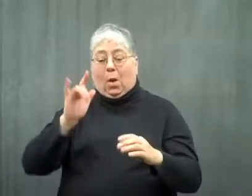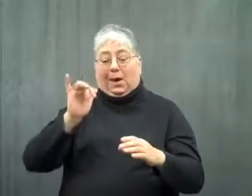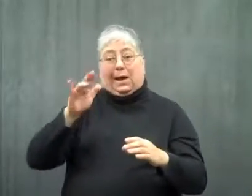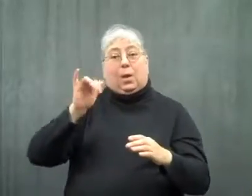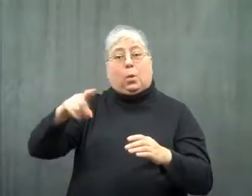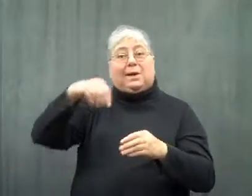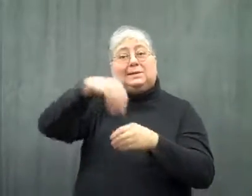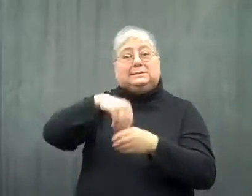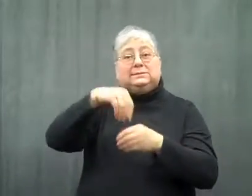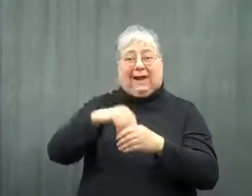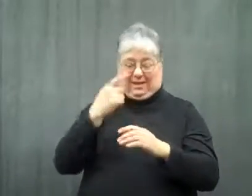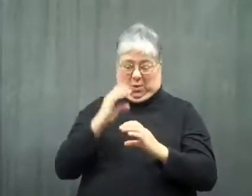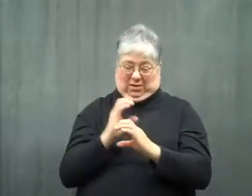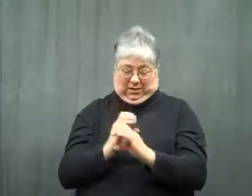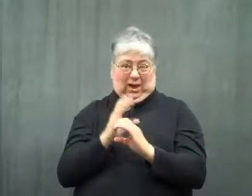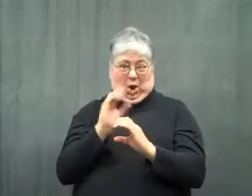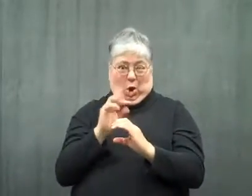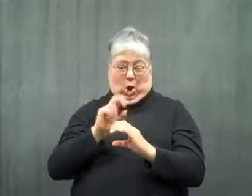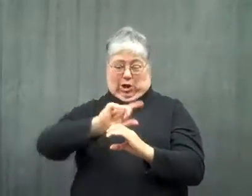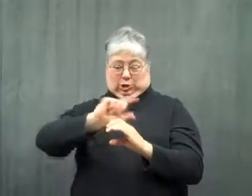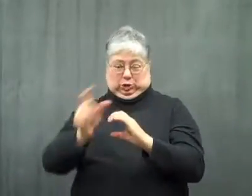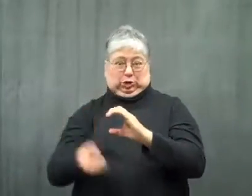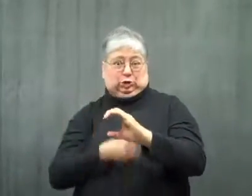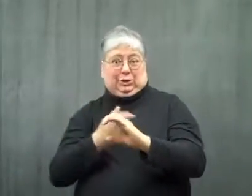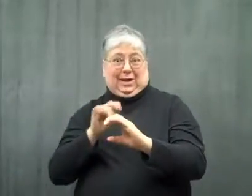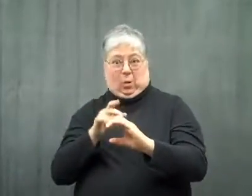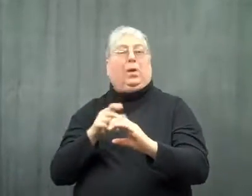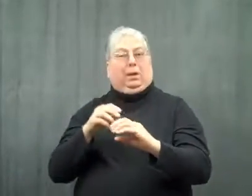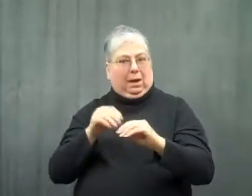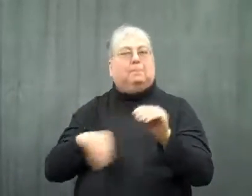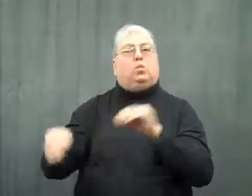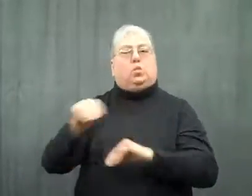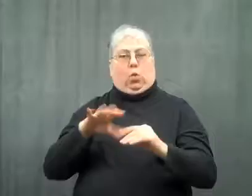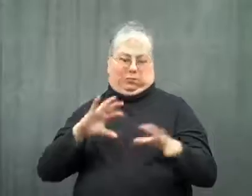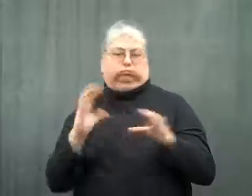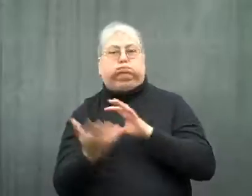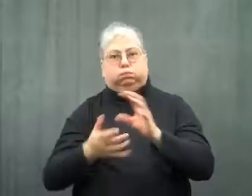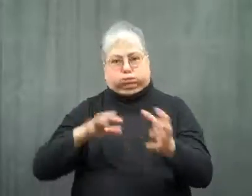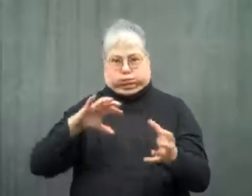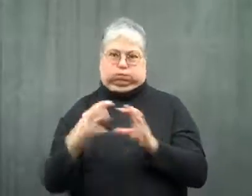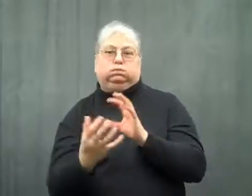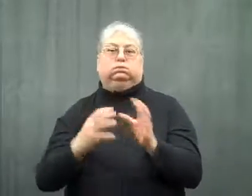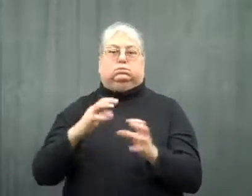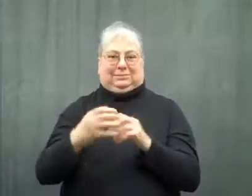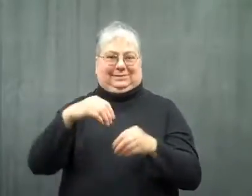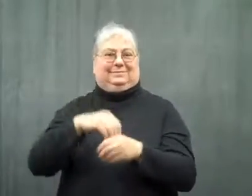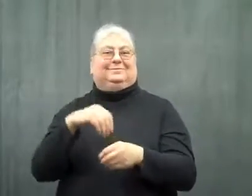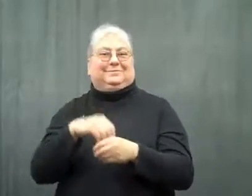The liquid outer core is moving too, sloshing around.